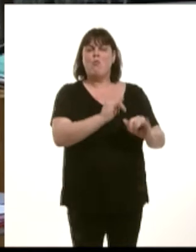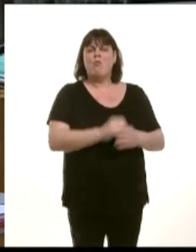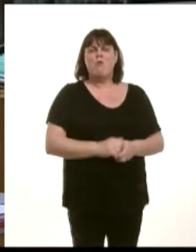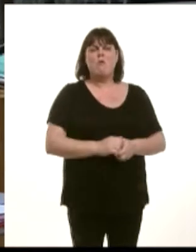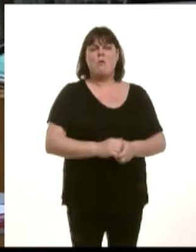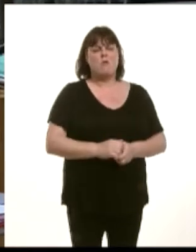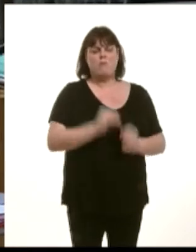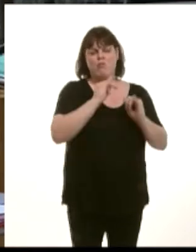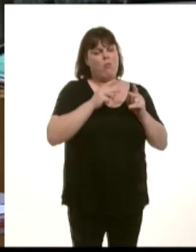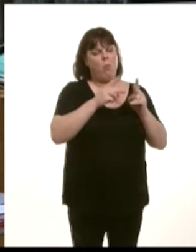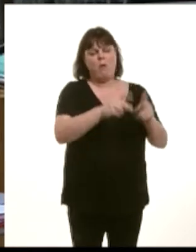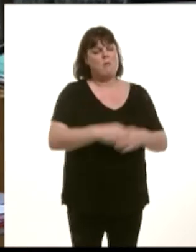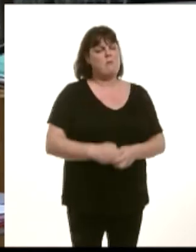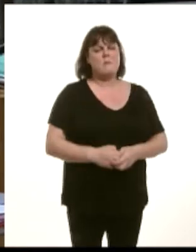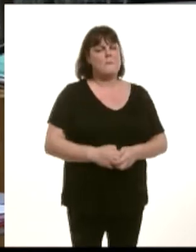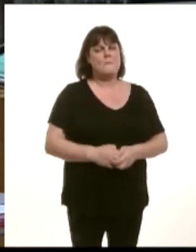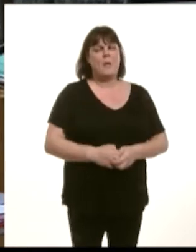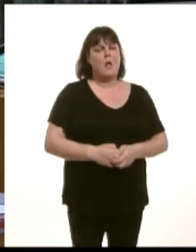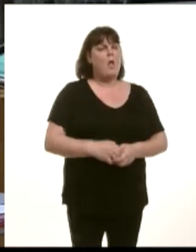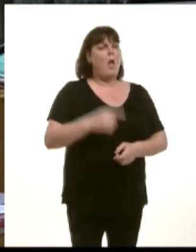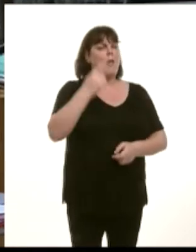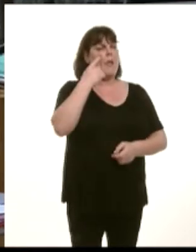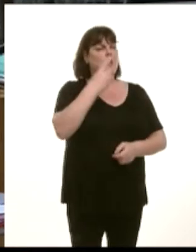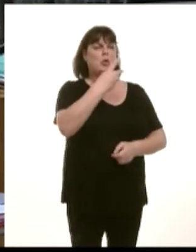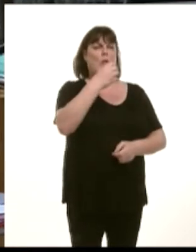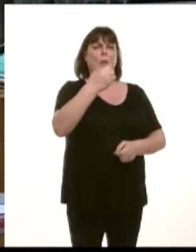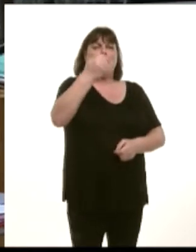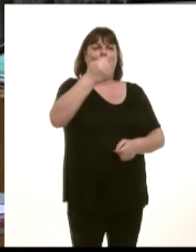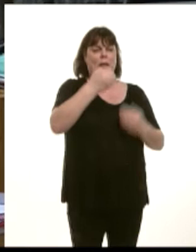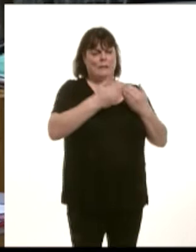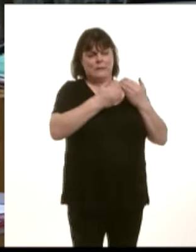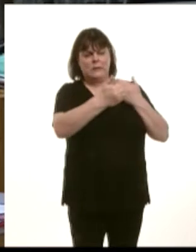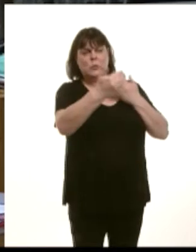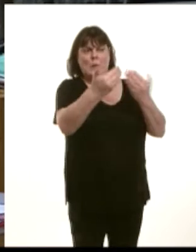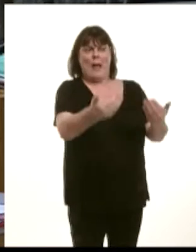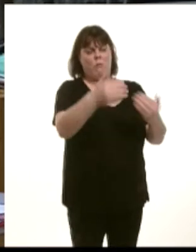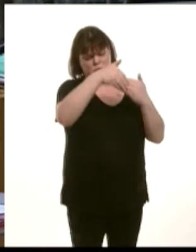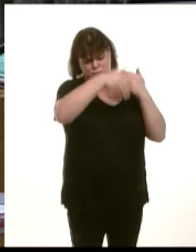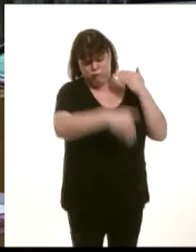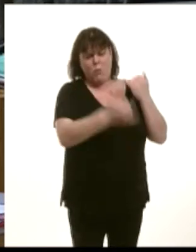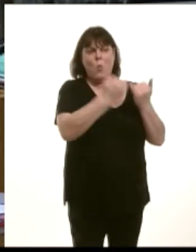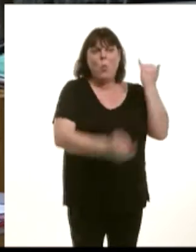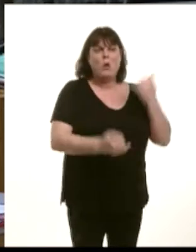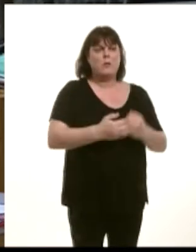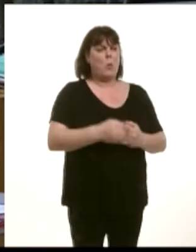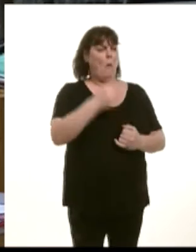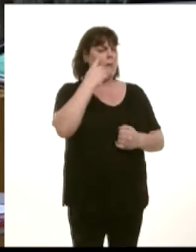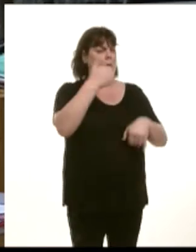I don't think we're in the position we were in even in 2010. We are worse off. We see the effect on individual vulnerable people.